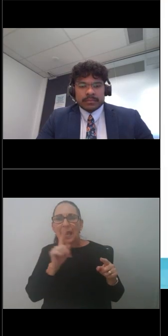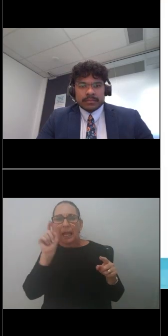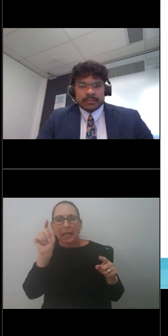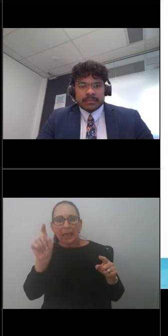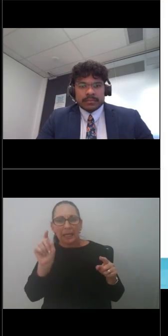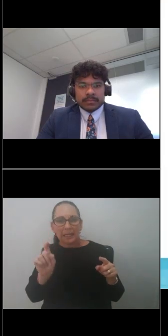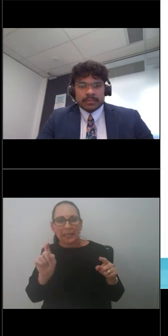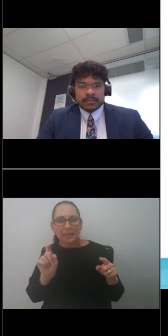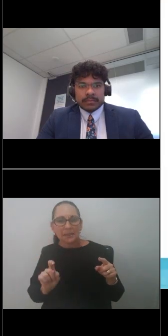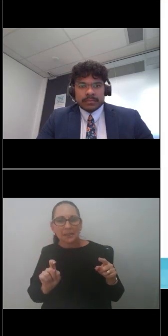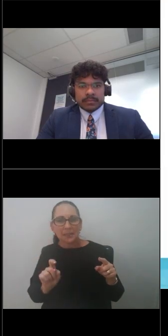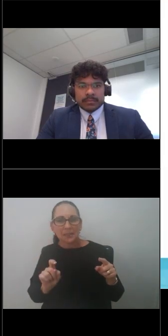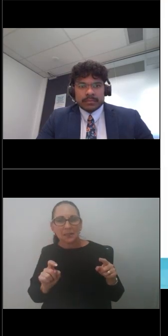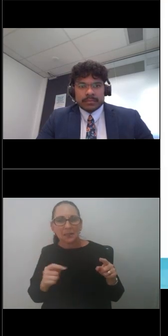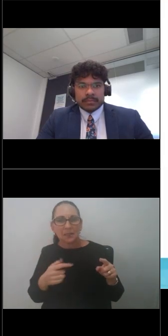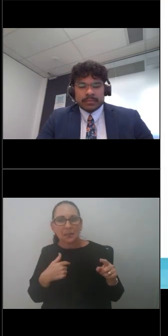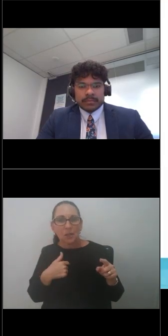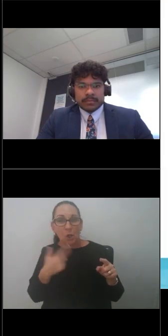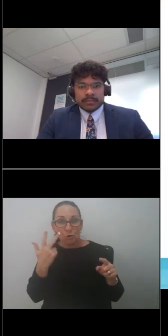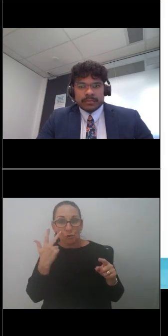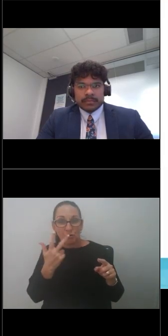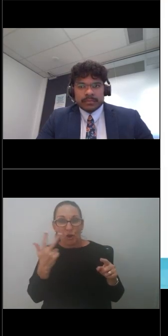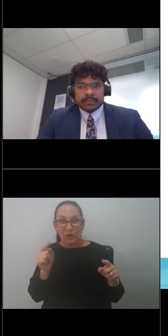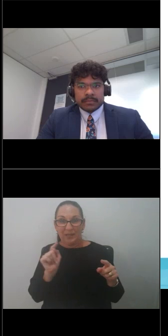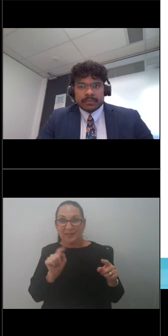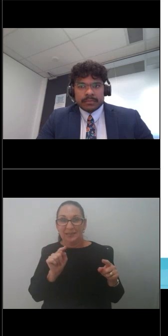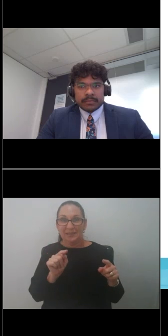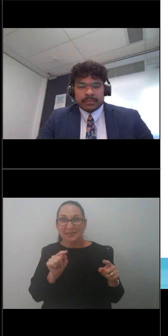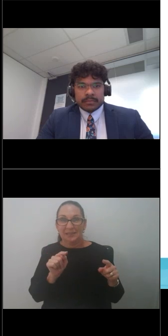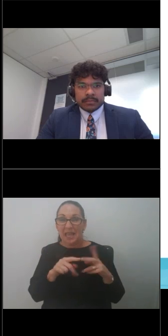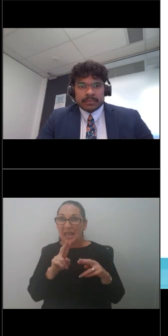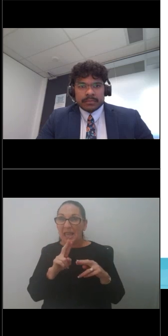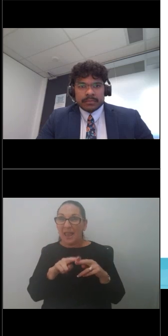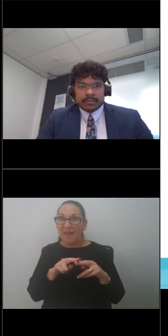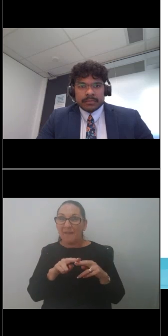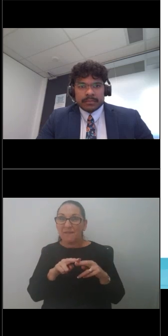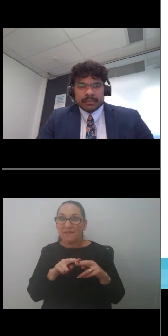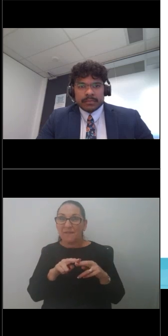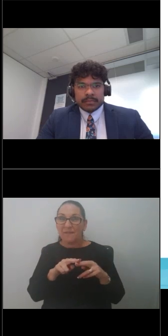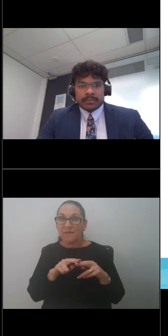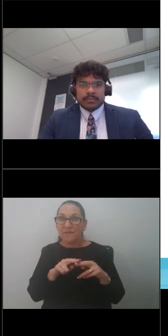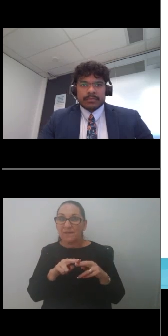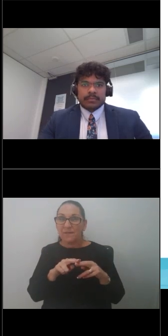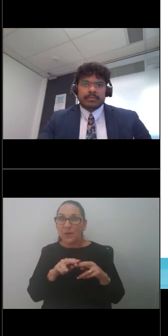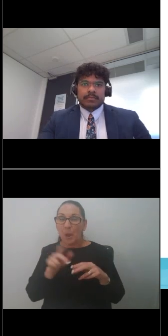before if it's not the person who is the app that the person is still the applicant but let's say